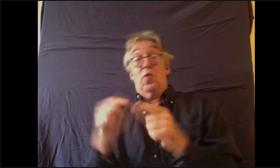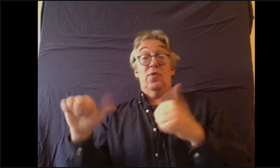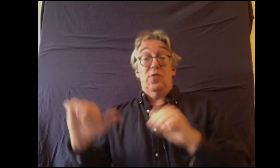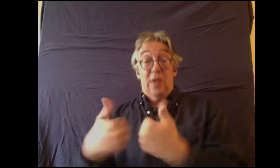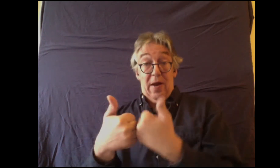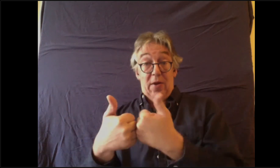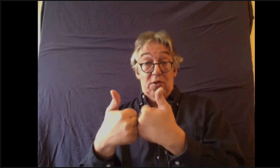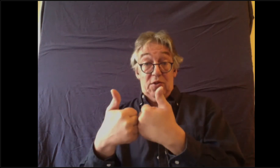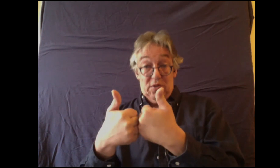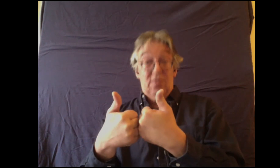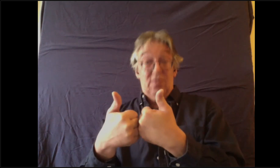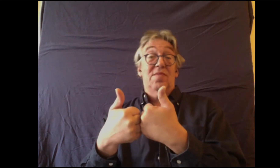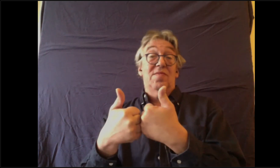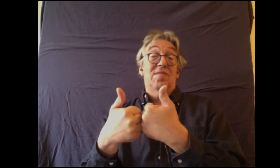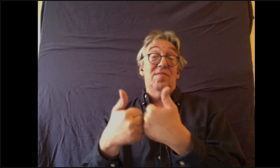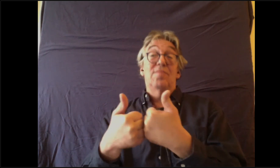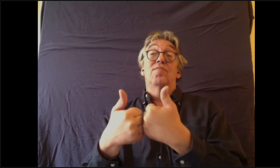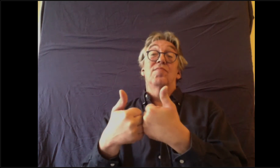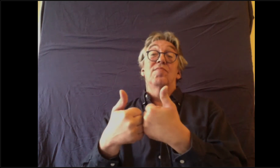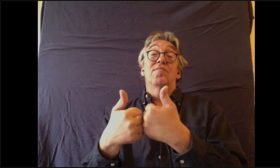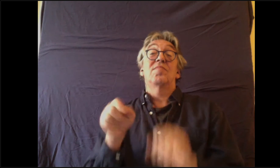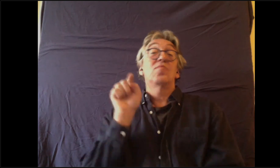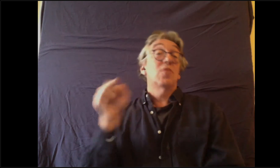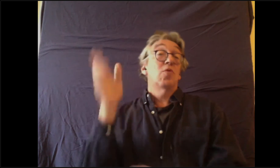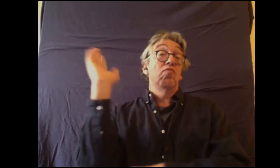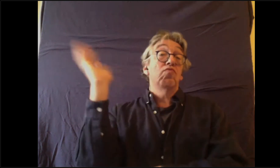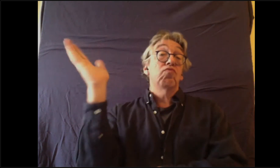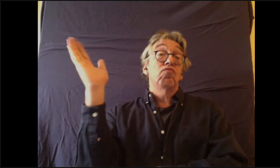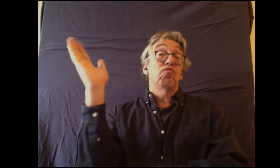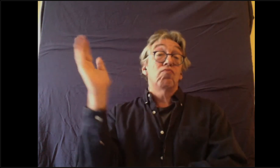So Grace will speak about Kenyan DPOs in international cooperation